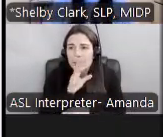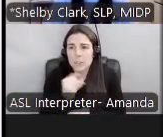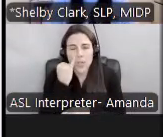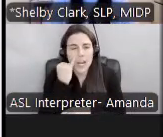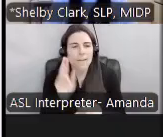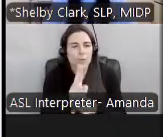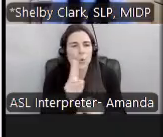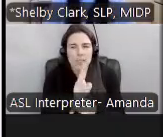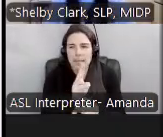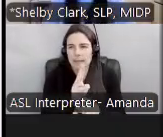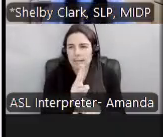for spoken language,